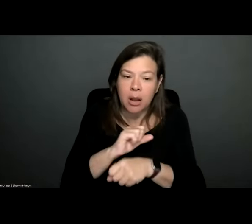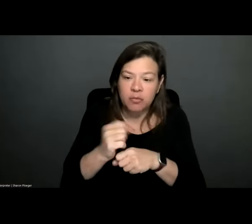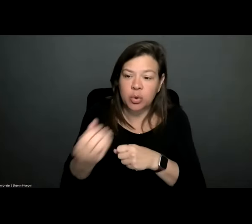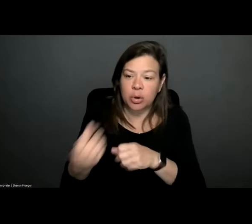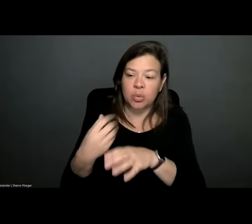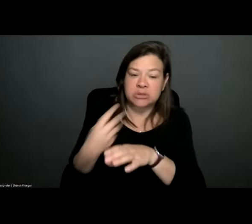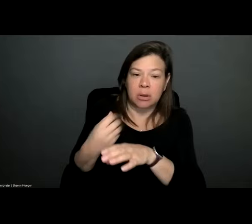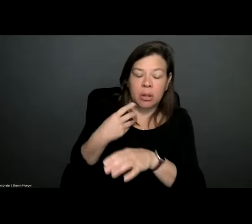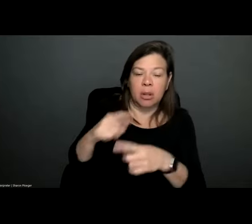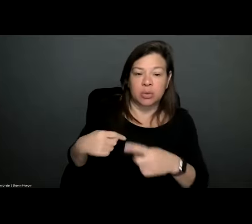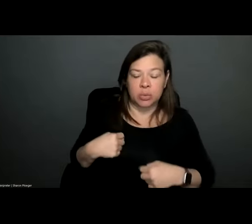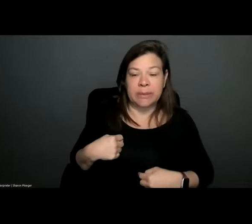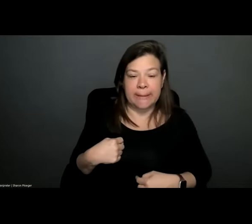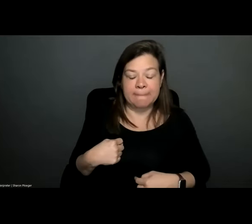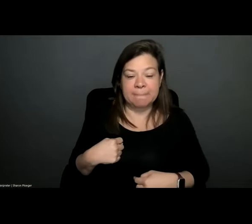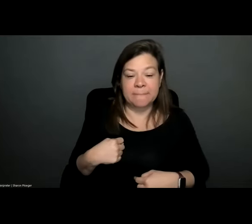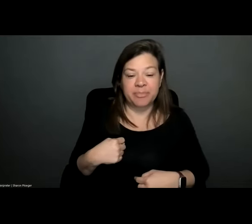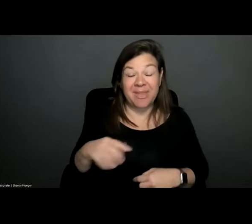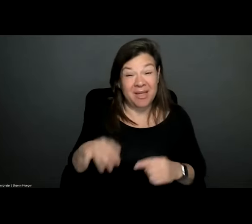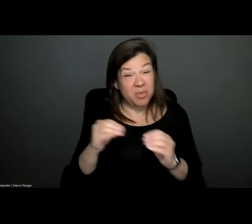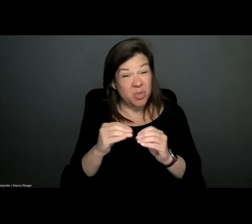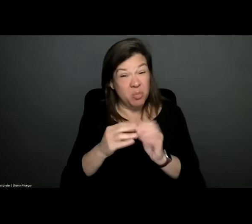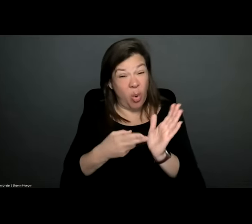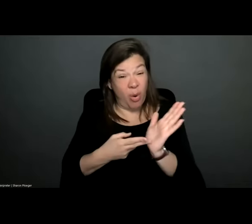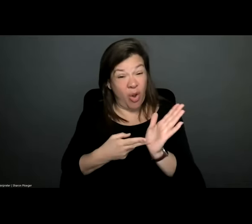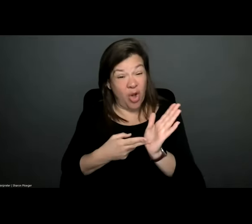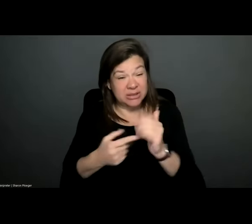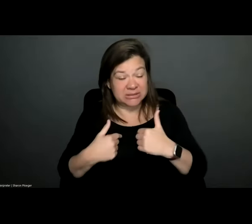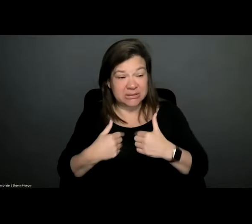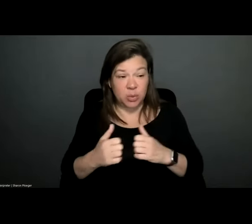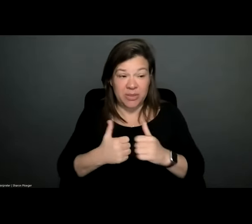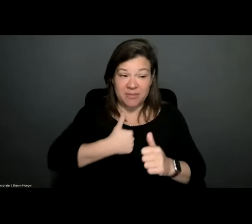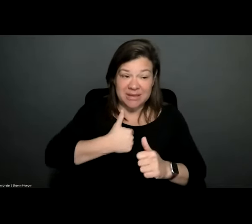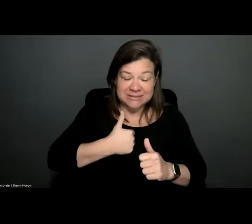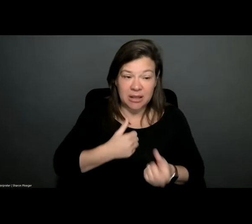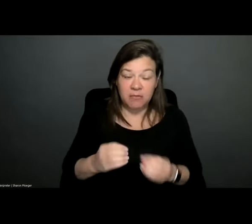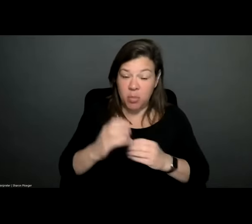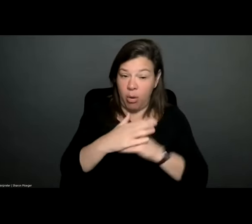and I found that the more honest I was with myself and the more comfortable I was with myself,